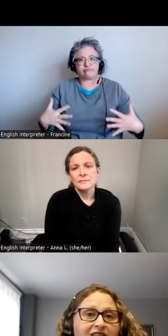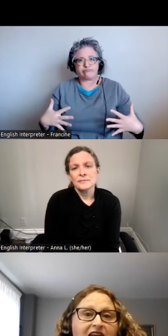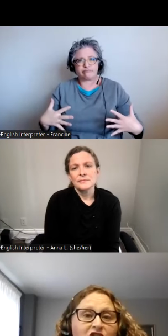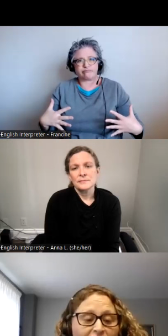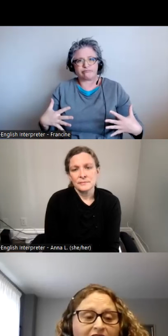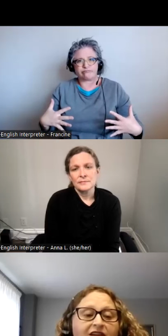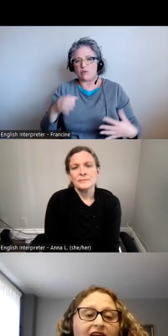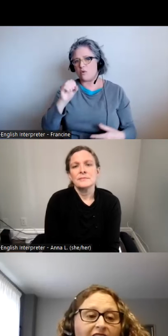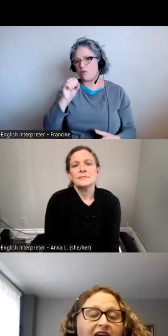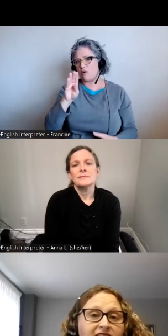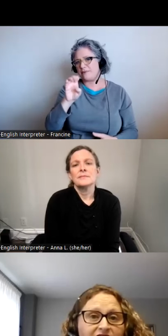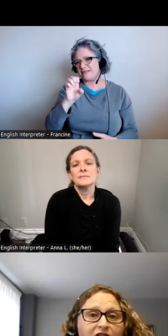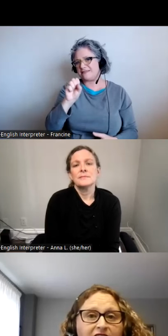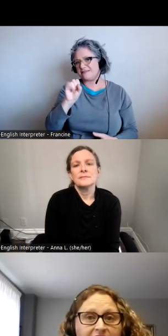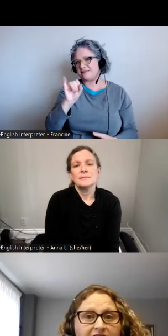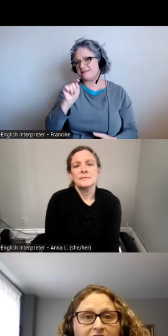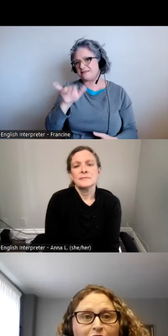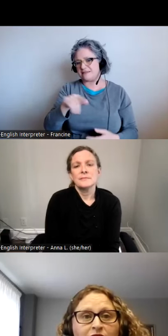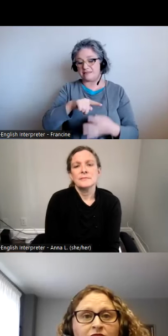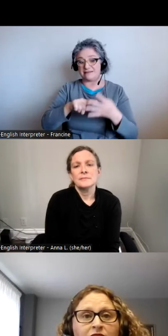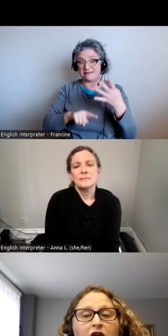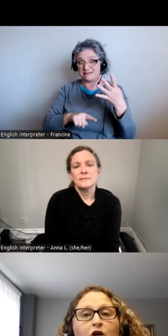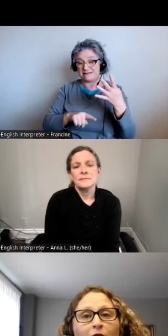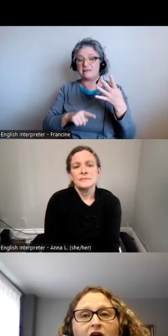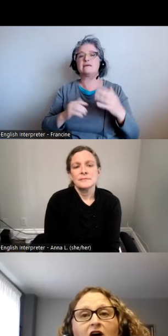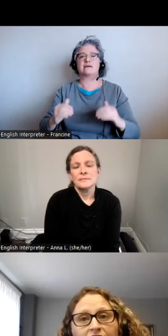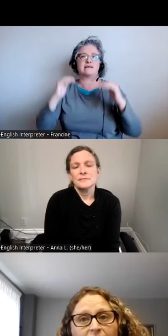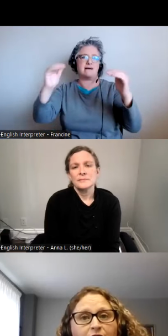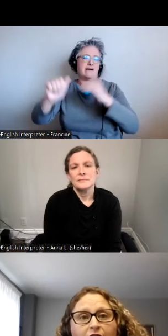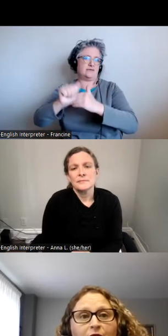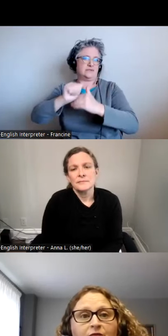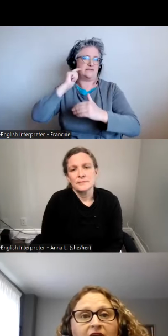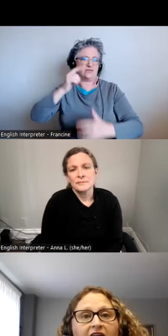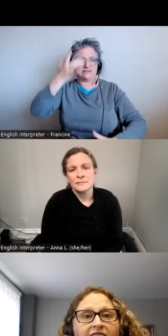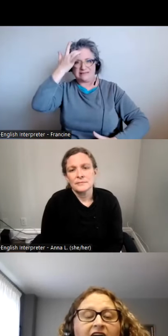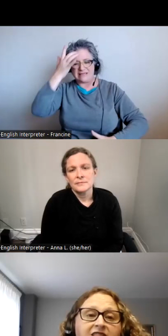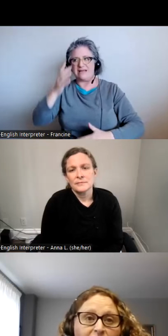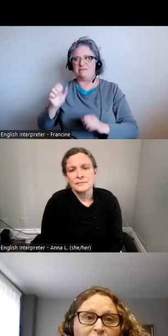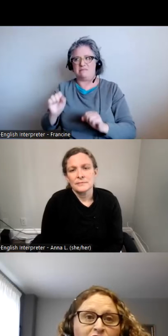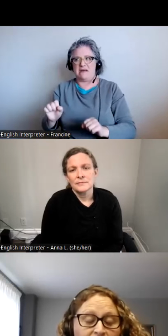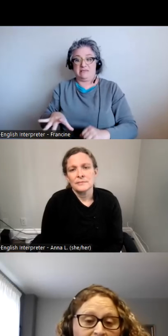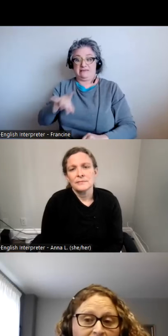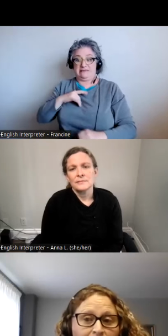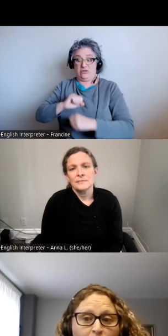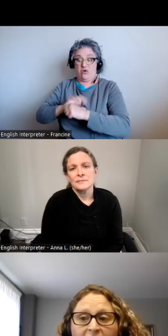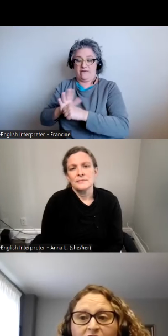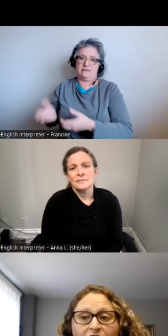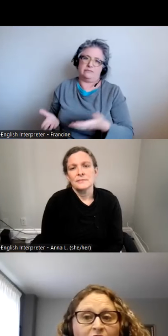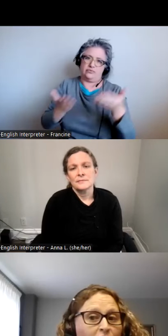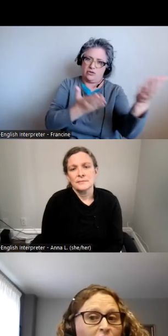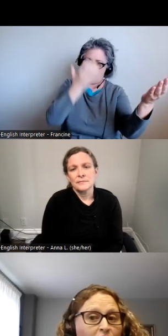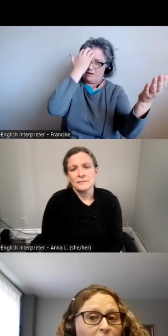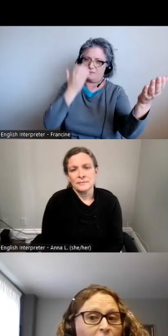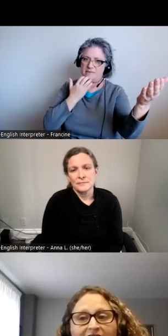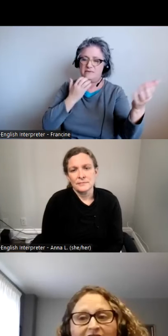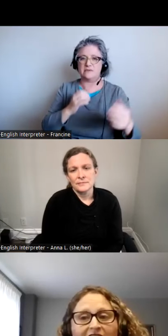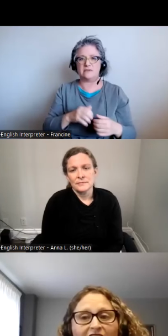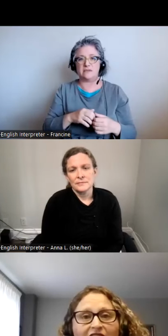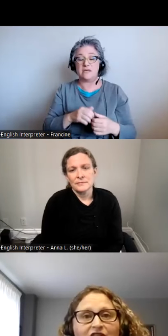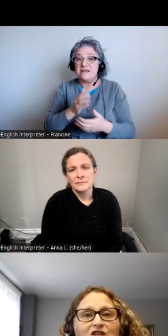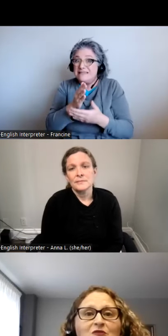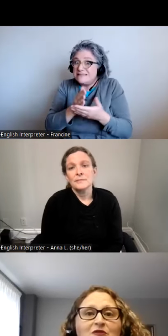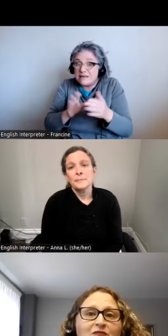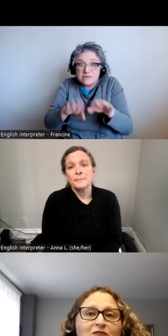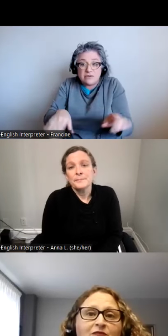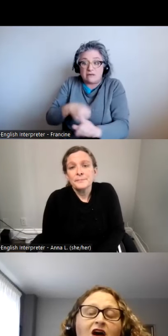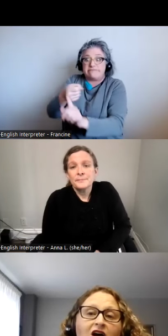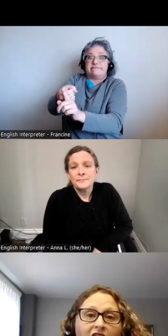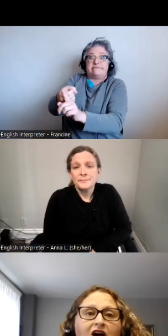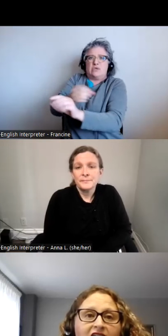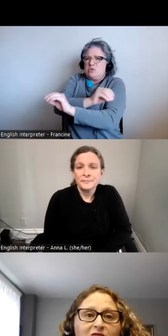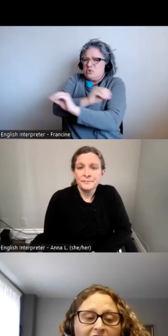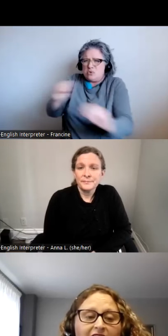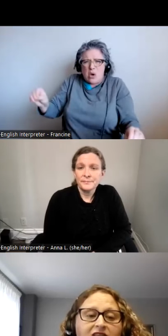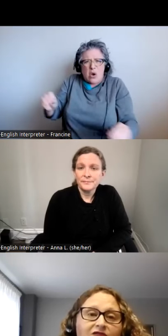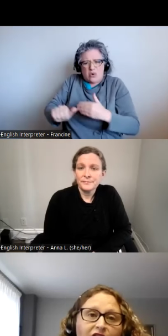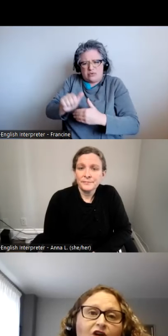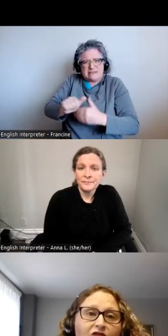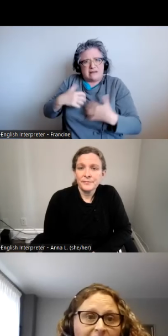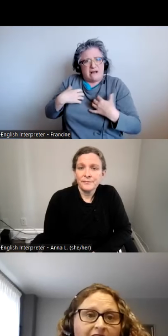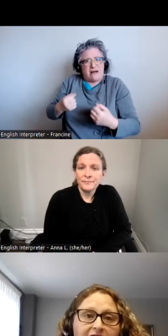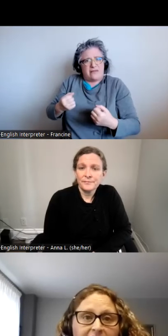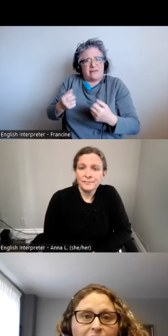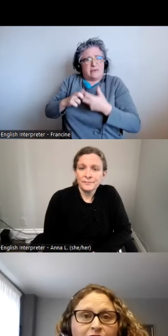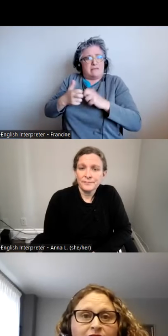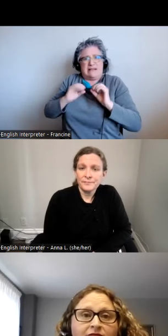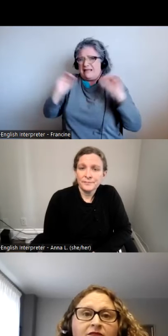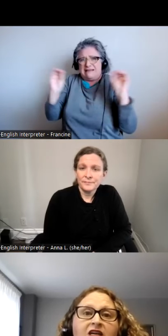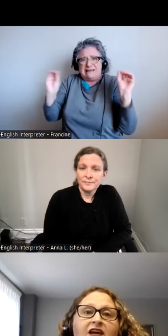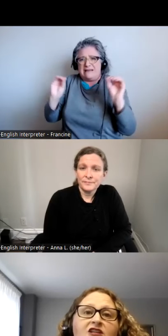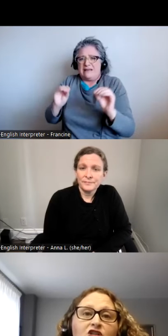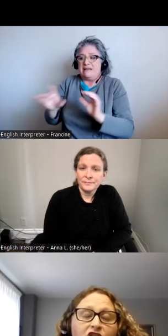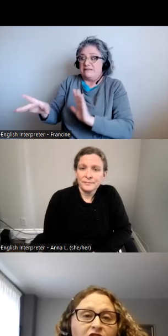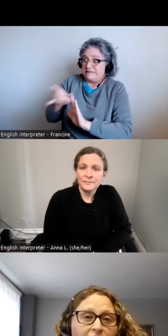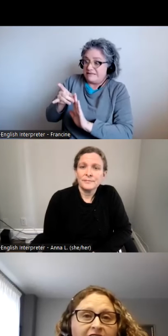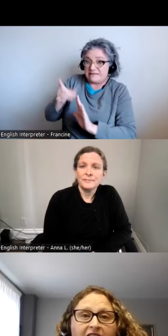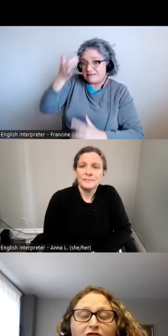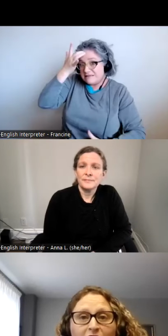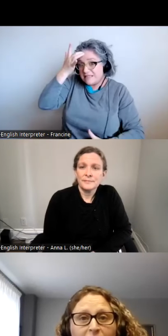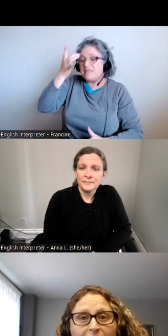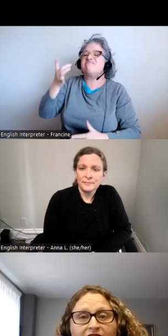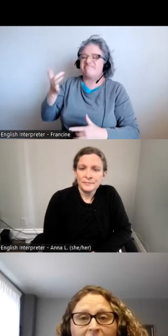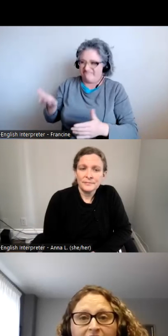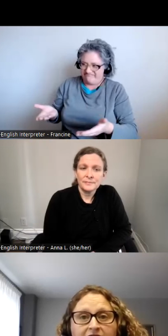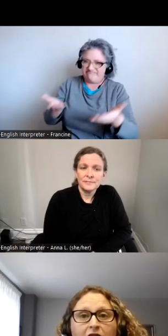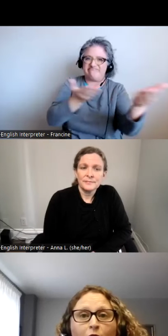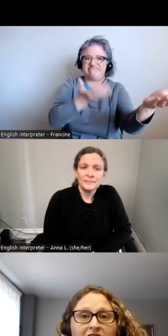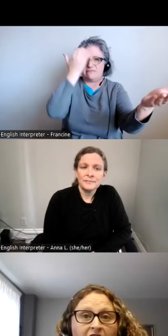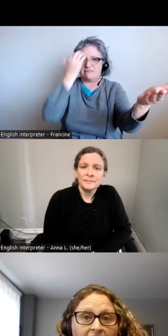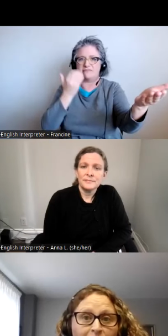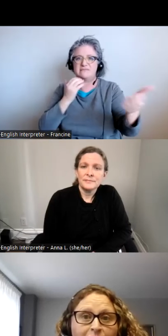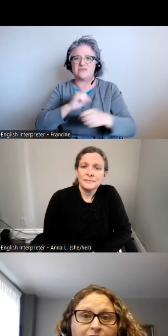Neurological disorders, and obesity are at a higher risk.